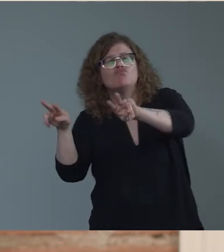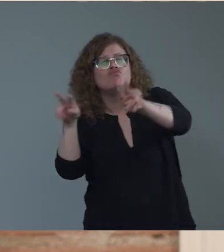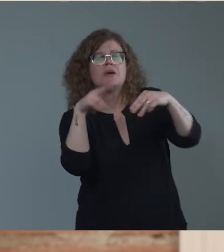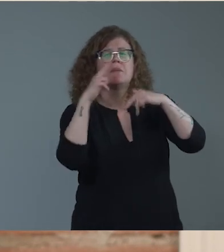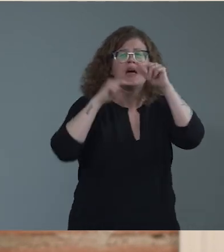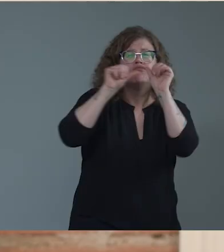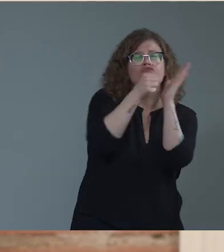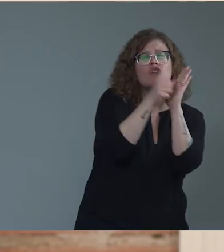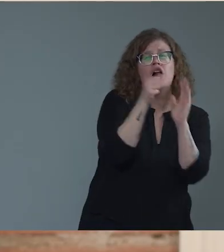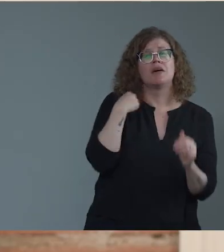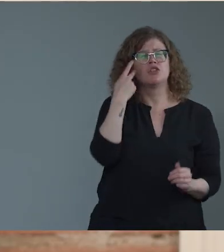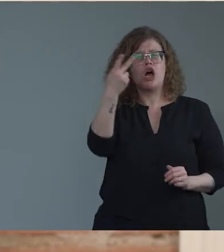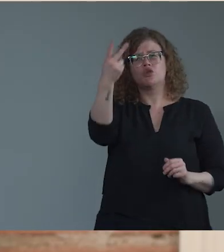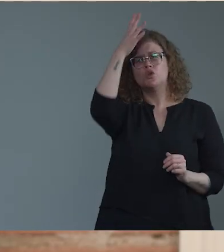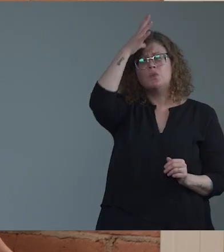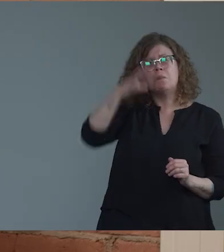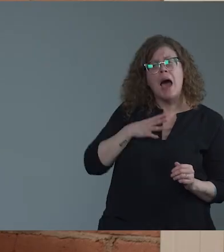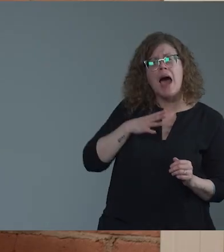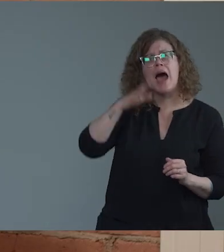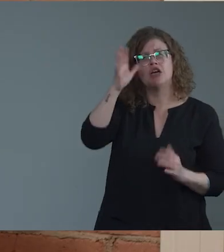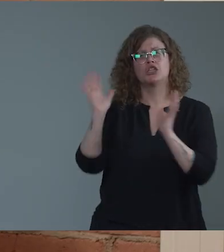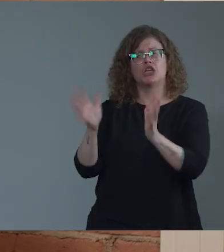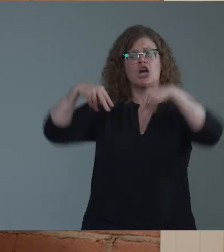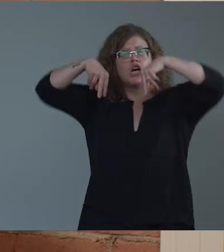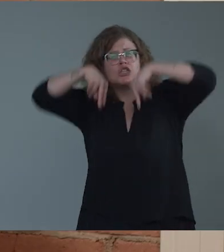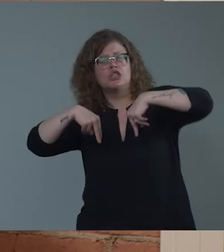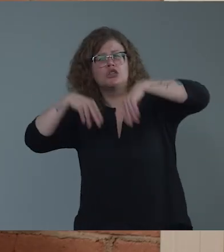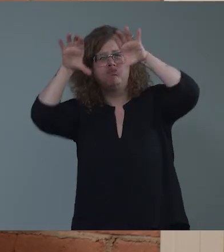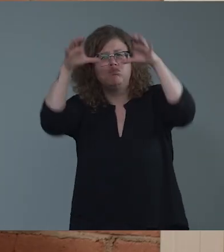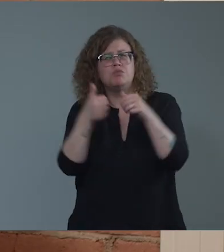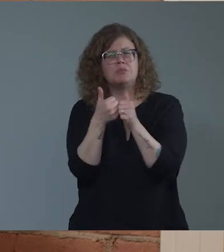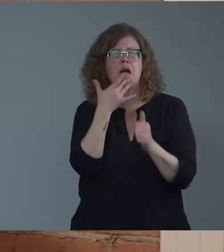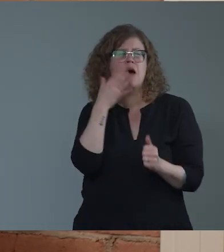So I have a deep affection for The Conversation. A lot of people feel that way about art within their community.